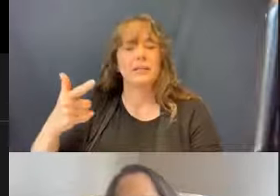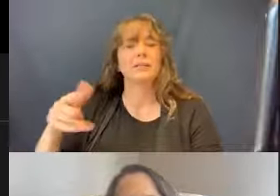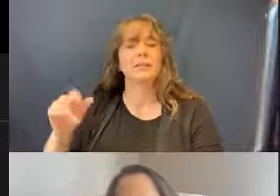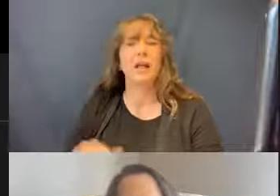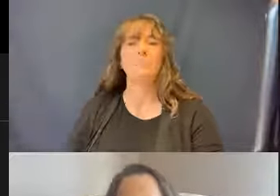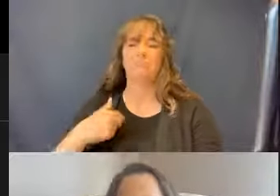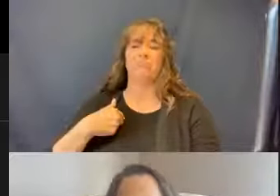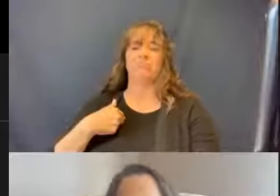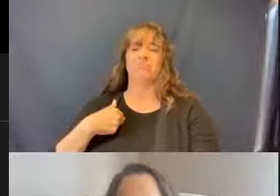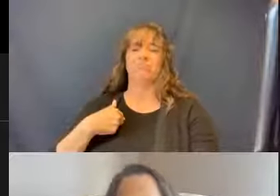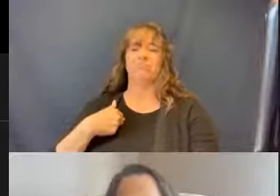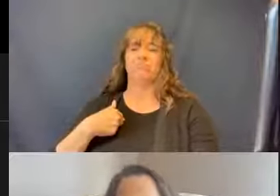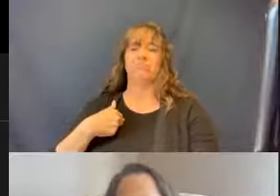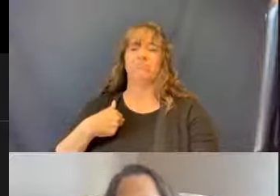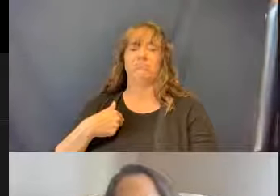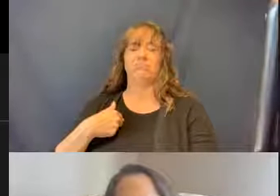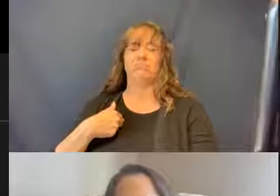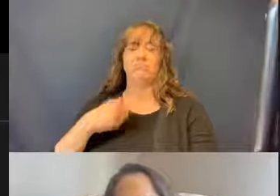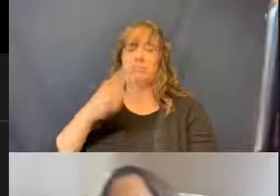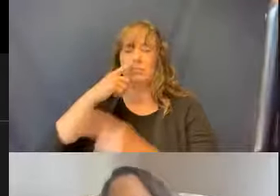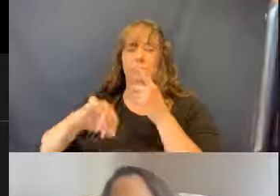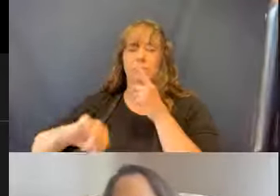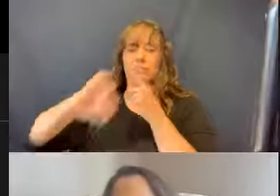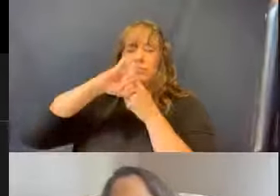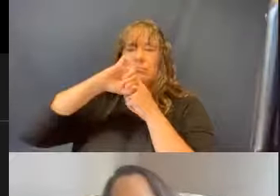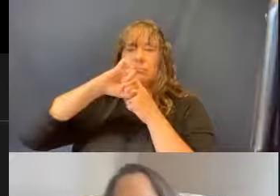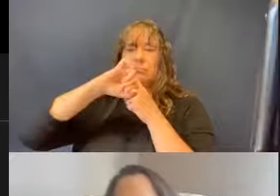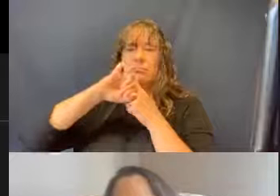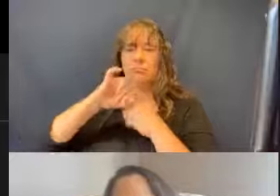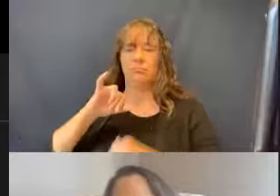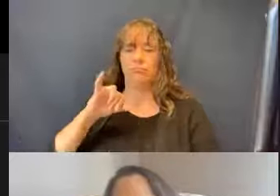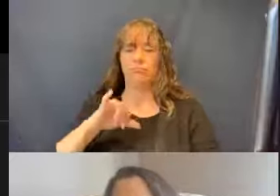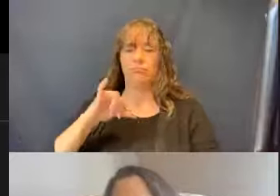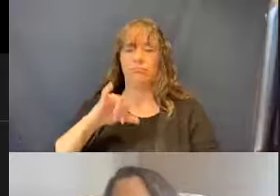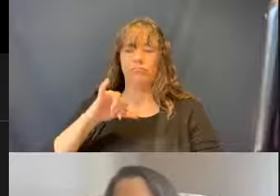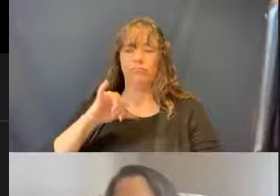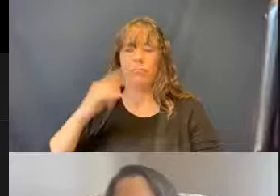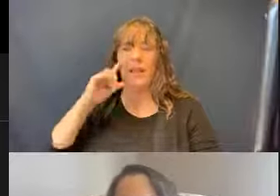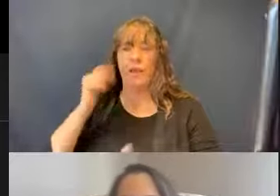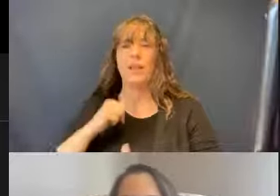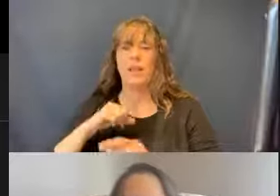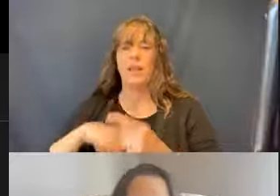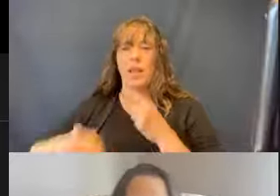really hit me hard during vet school how much my hearing loss impacted my ability to do